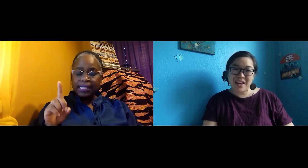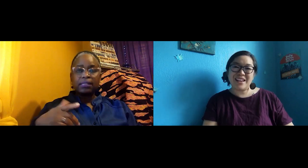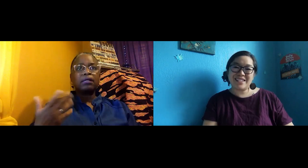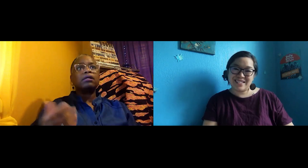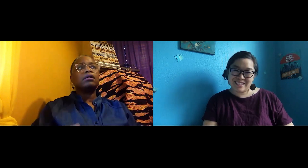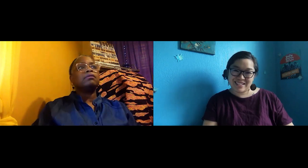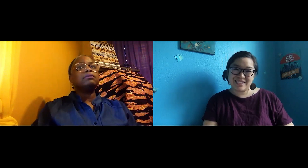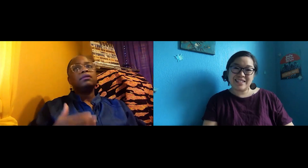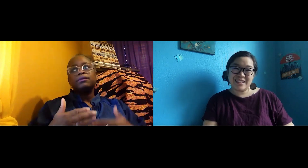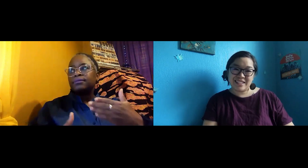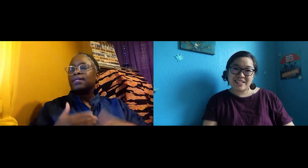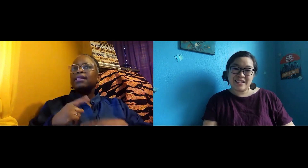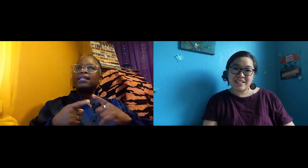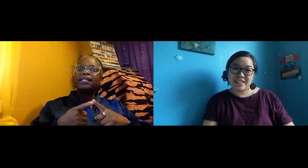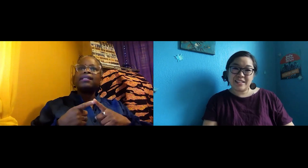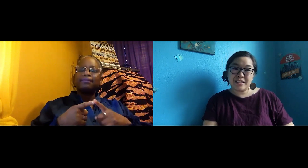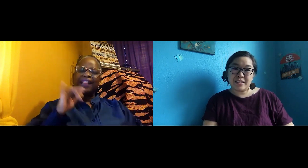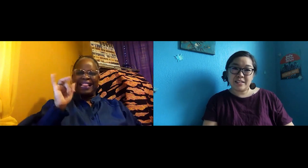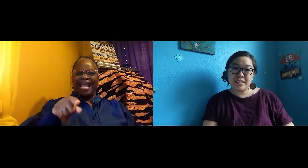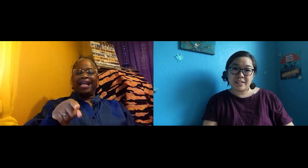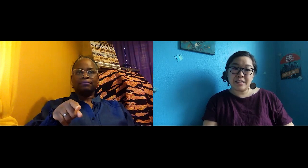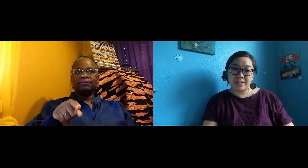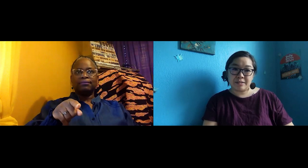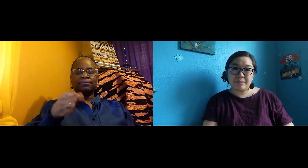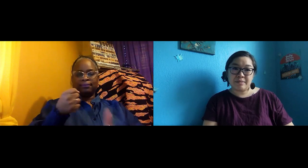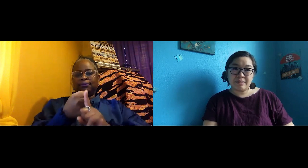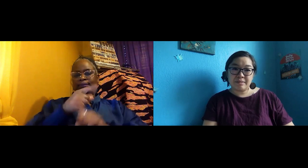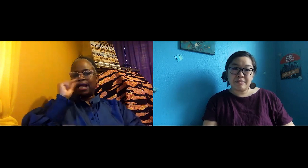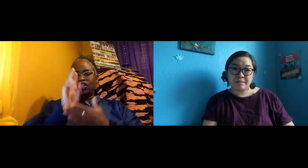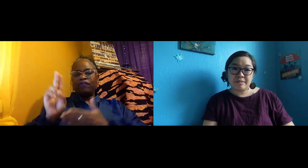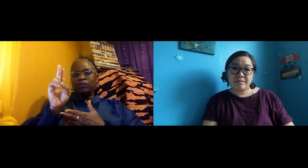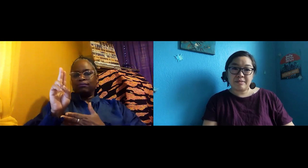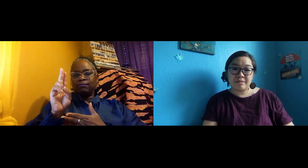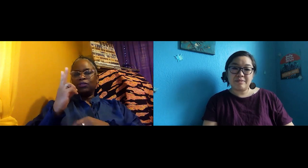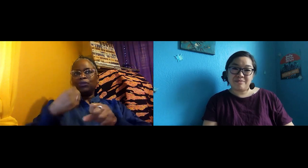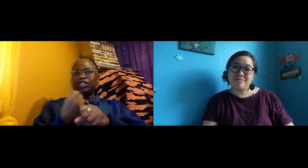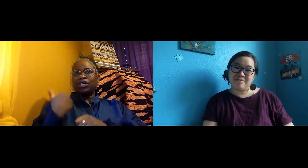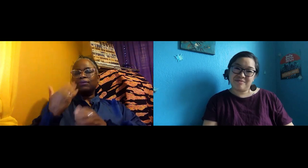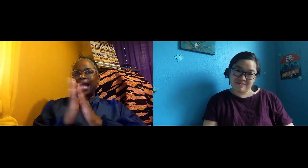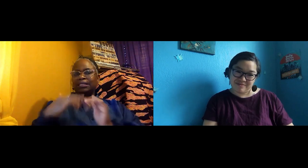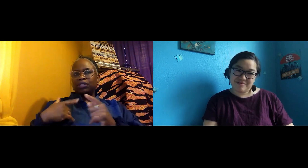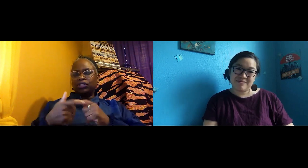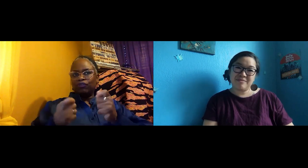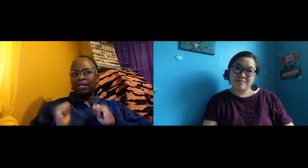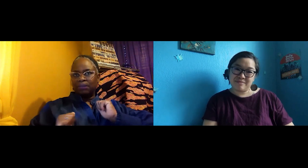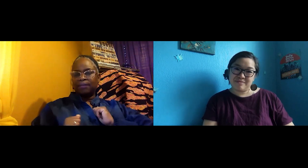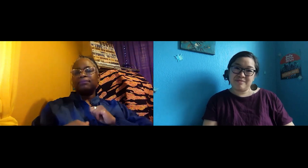MSSD, for two years, then as luck would have it, Gallaudet asked if I would direct a play.